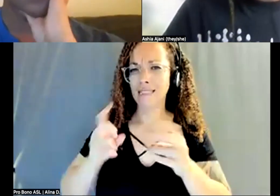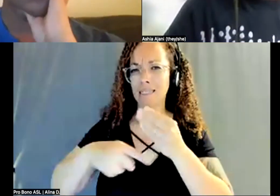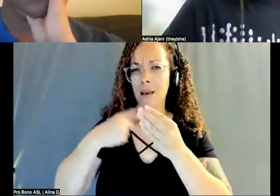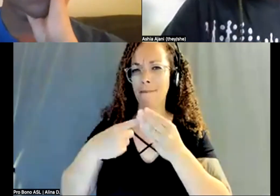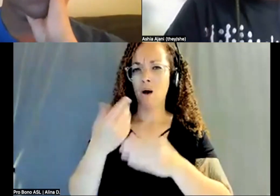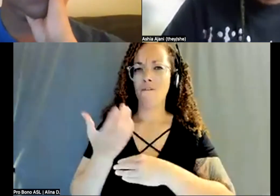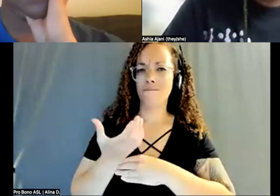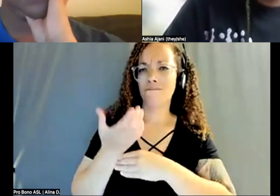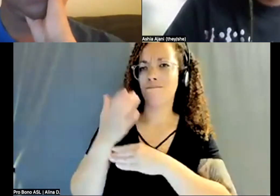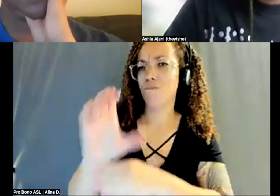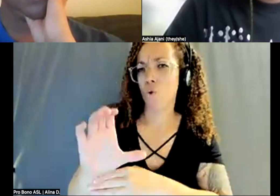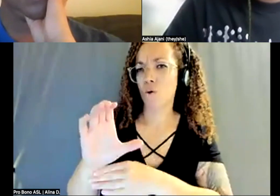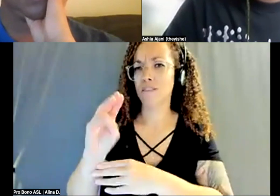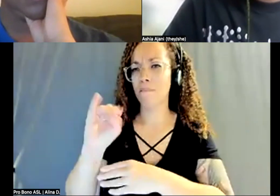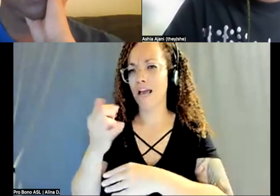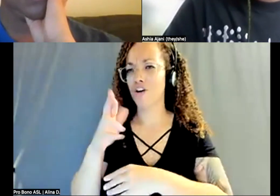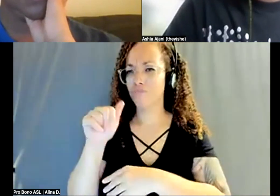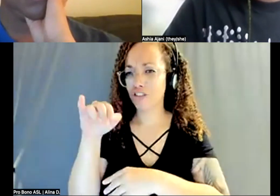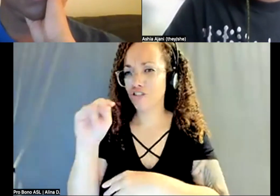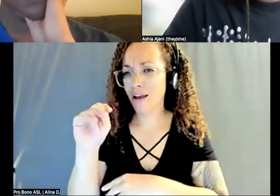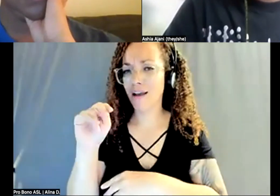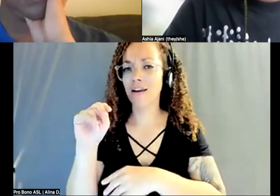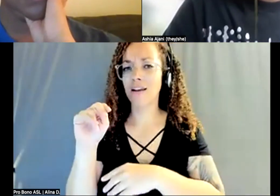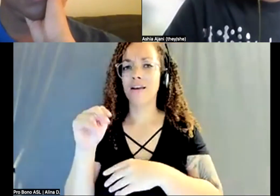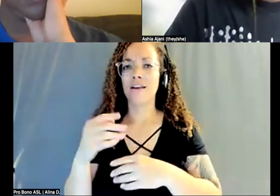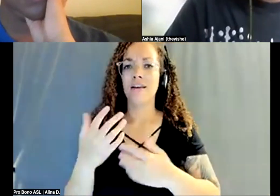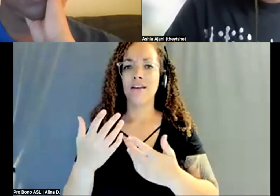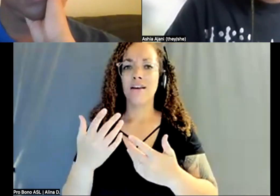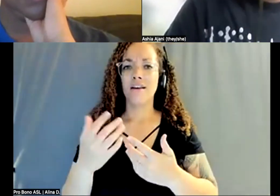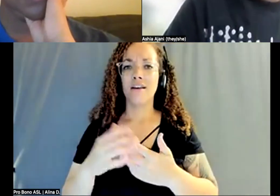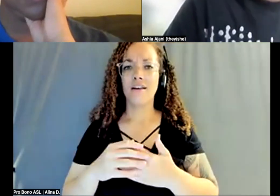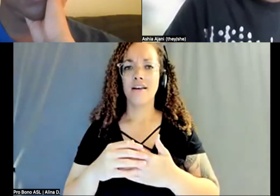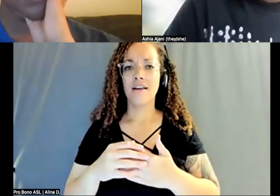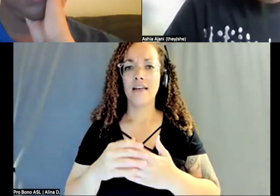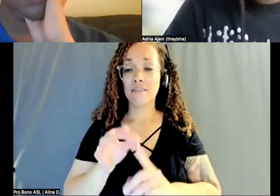Not talking about any of that. We, I mean, especially at PWIs, they love to blame,